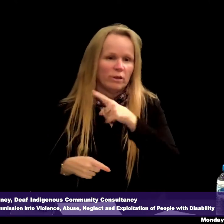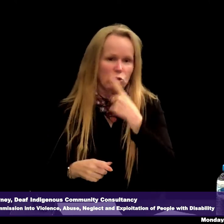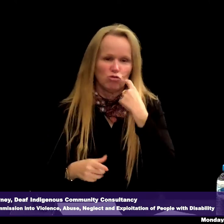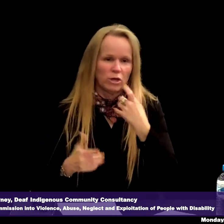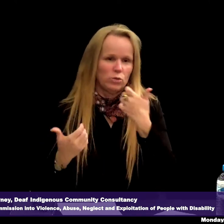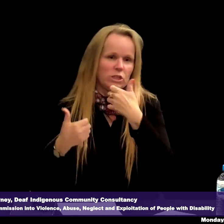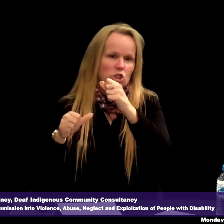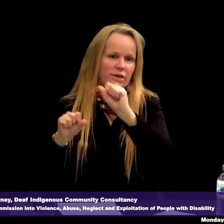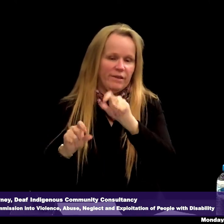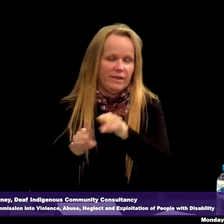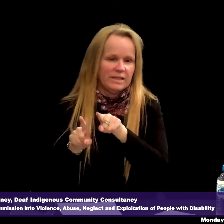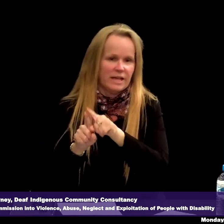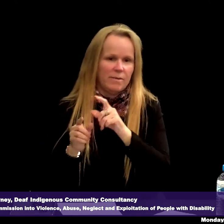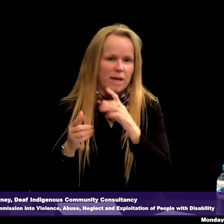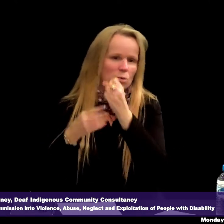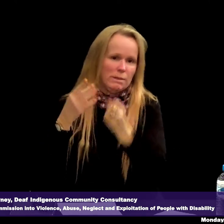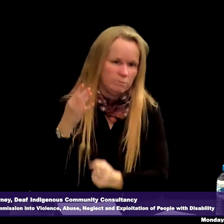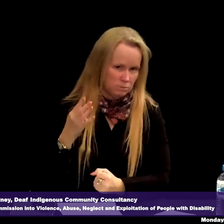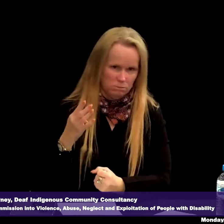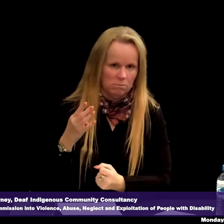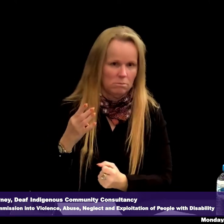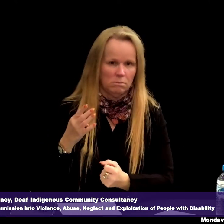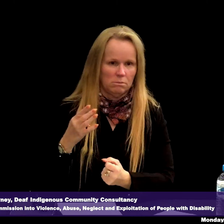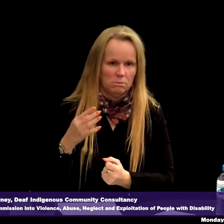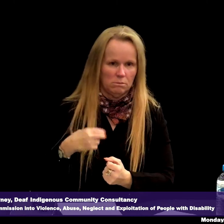Or it's just impossible for them to try to achieve the same kind of outcomes.